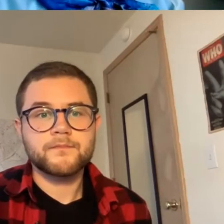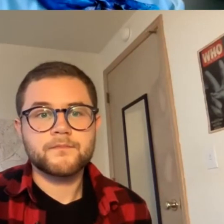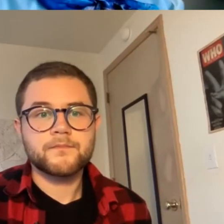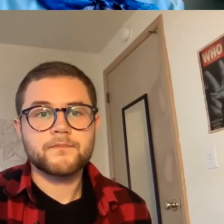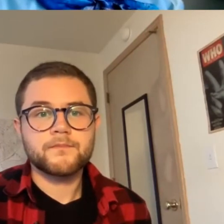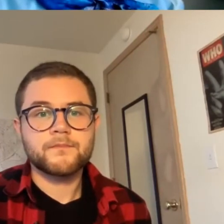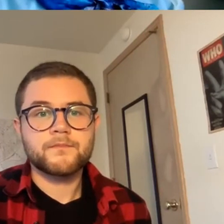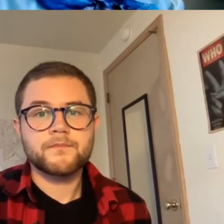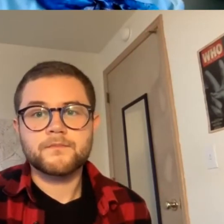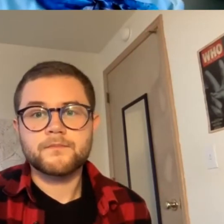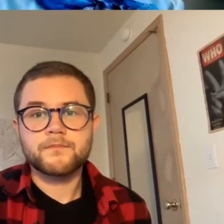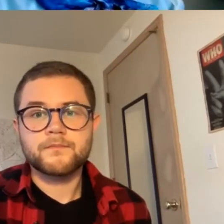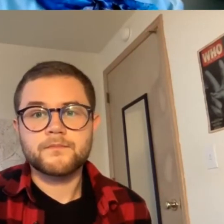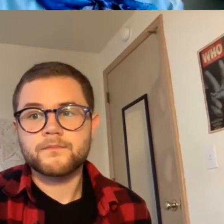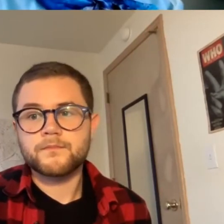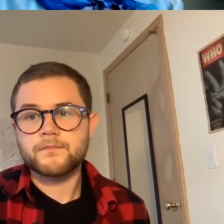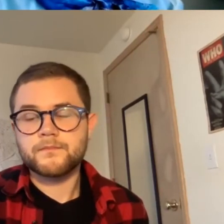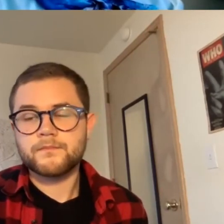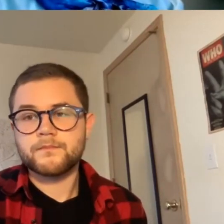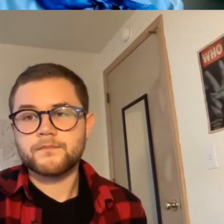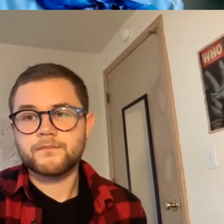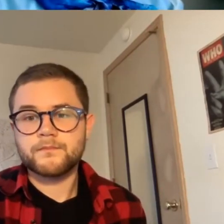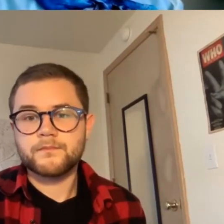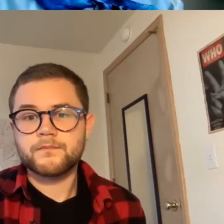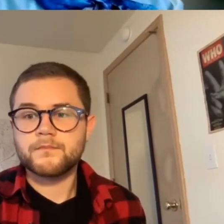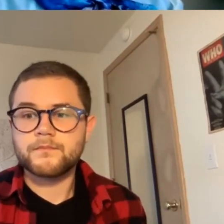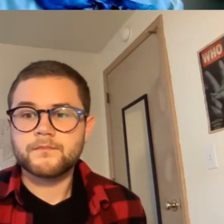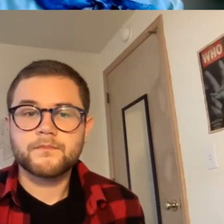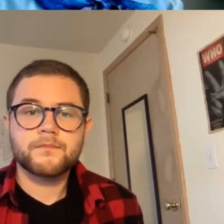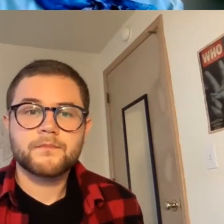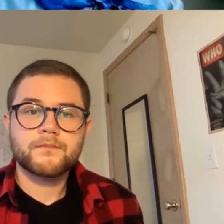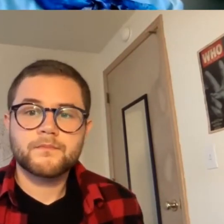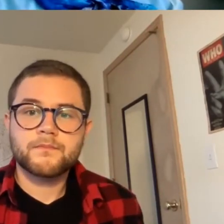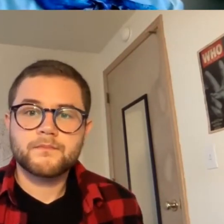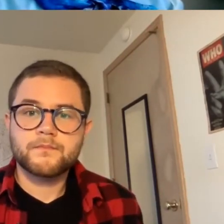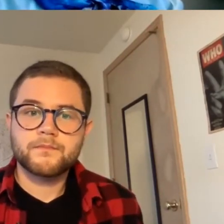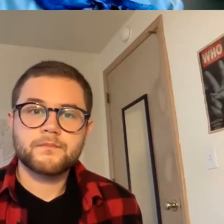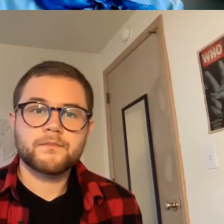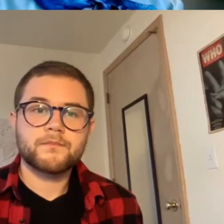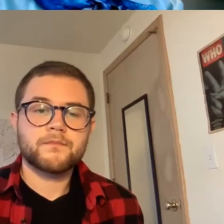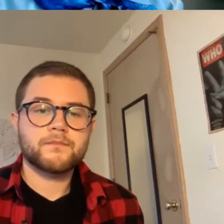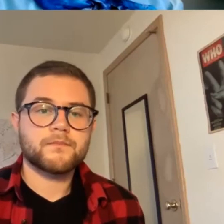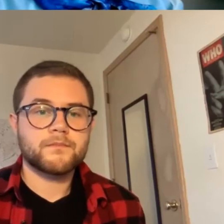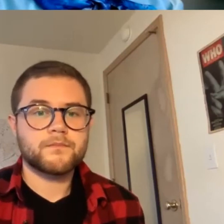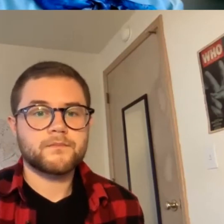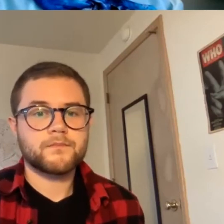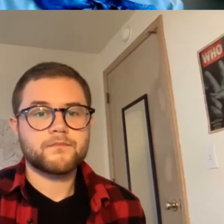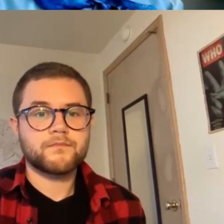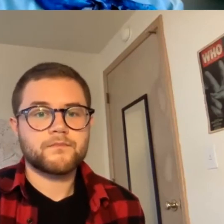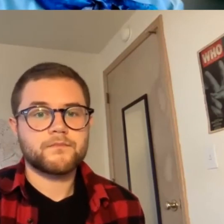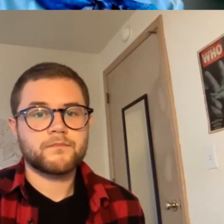Well this project started in 2014, so it was probably not long after that.